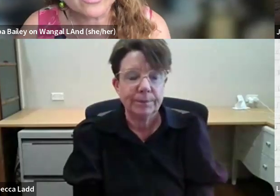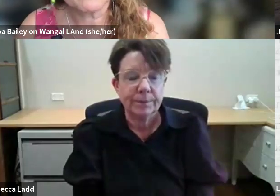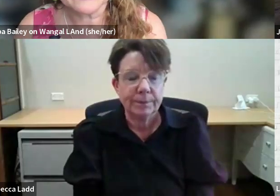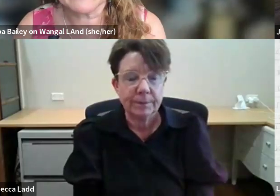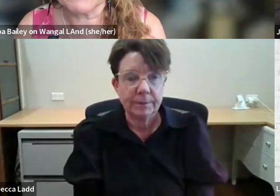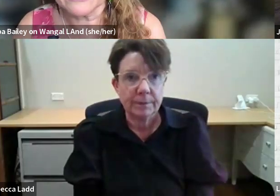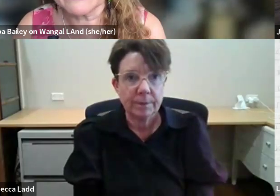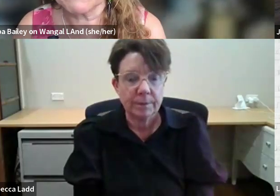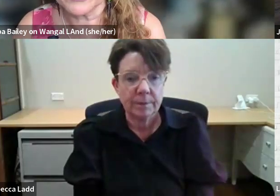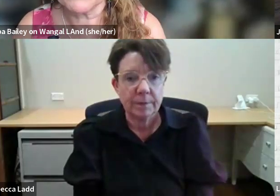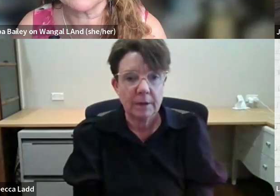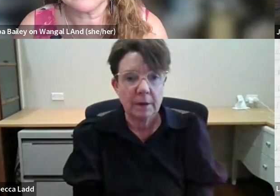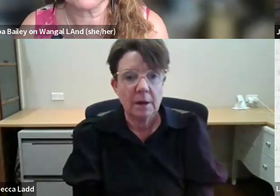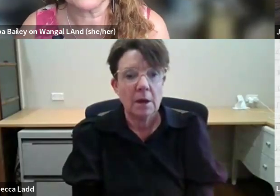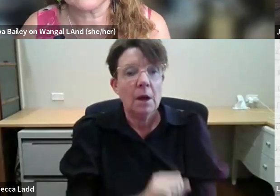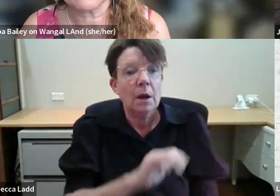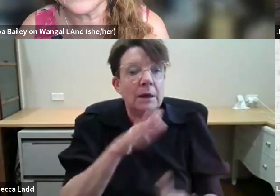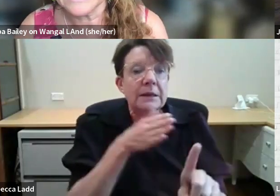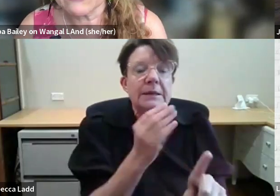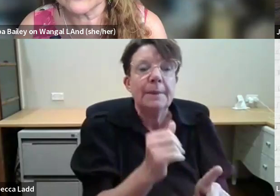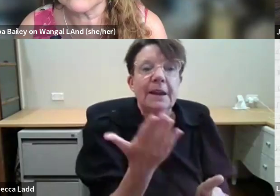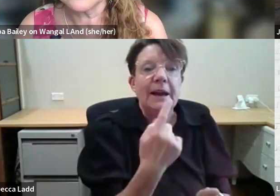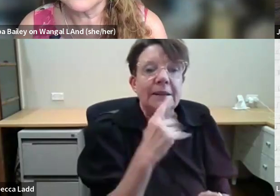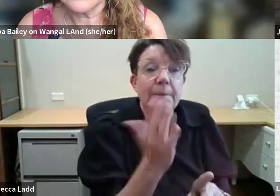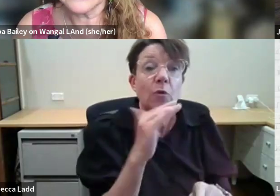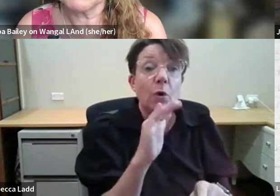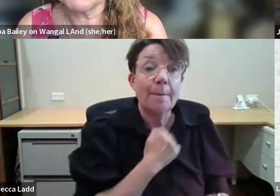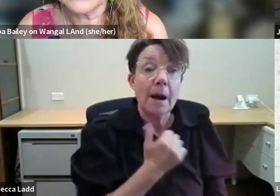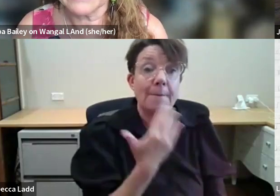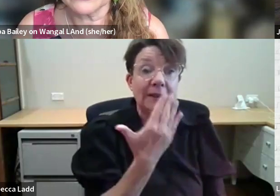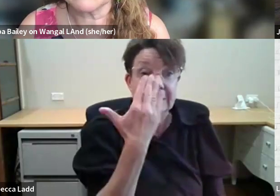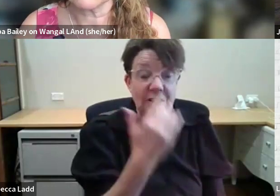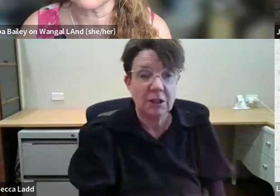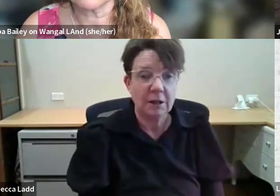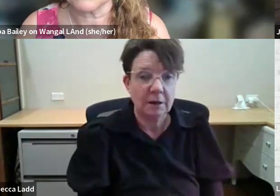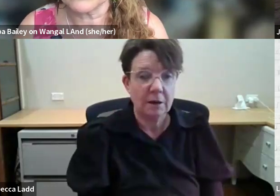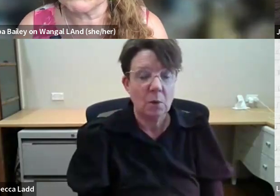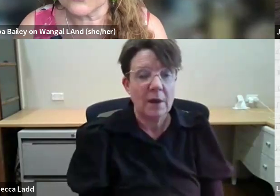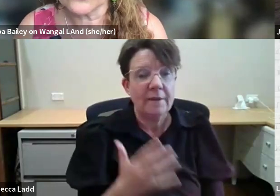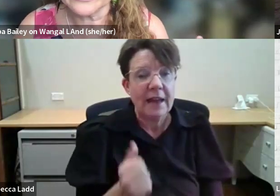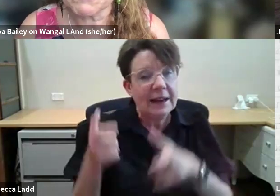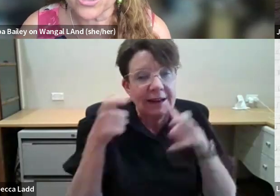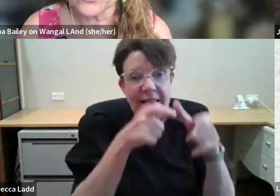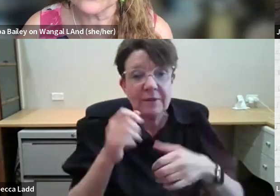which is, we inherited governance structures that were imported and impose from predominantly Britain, they are very